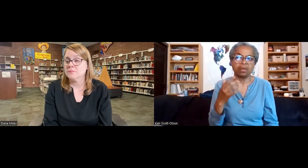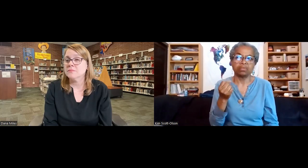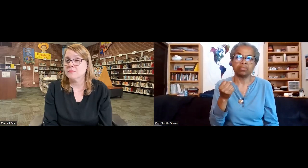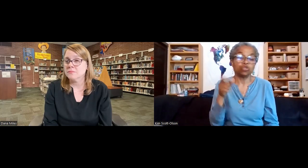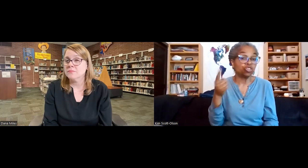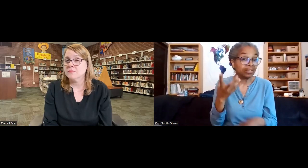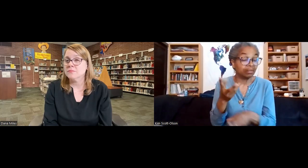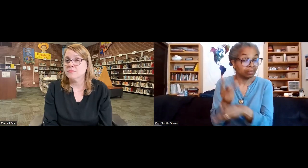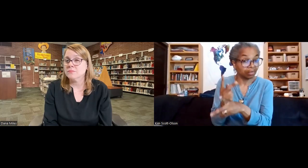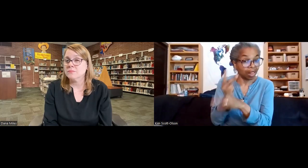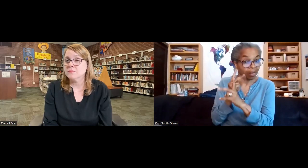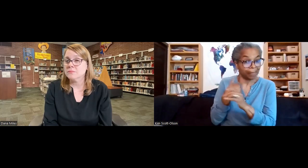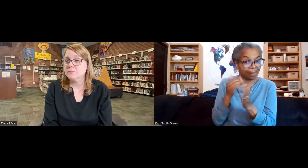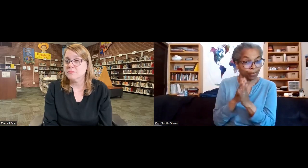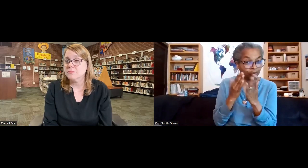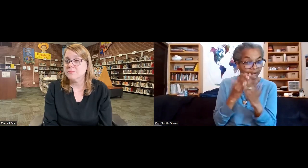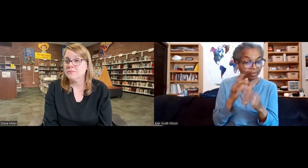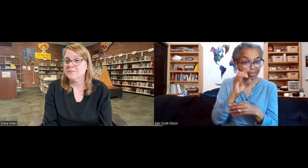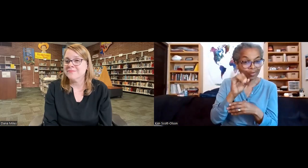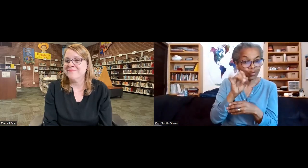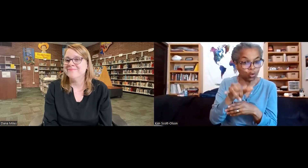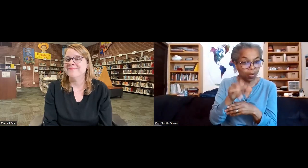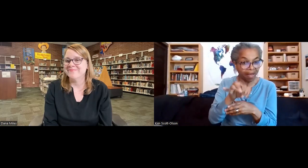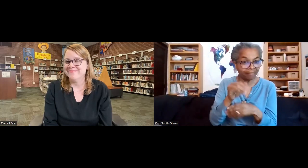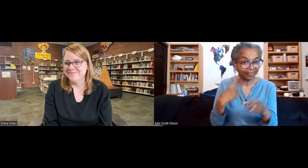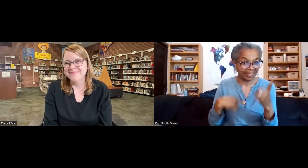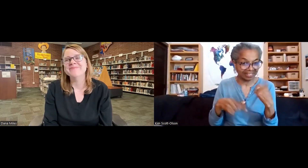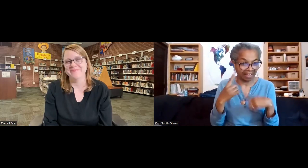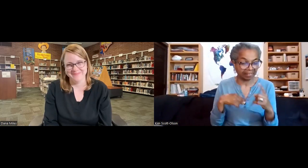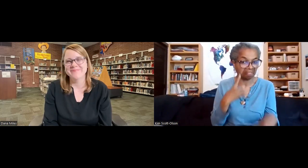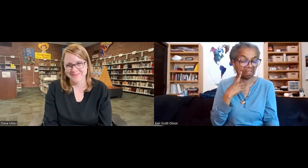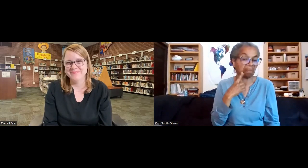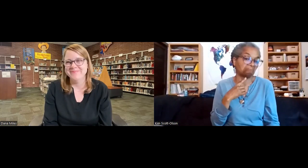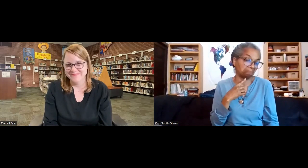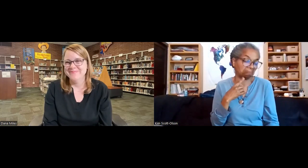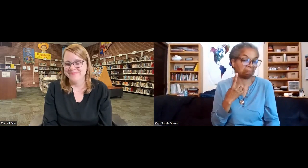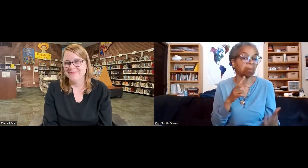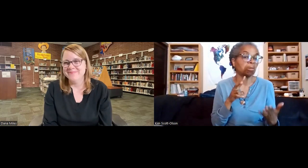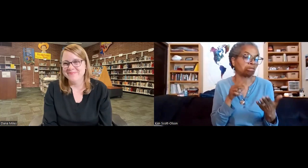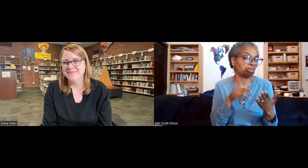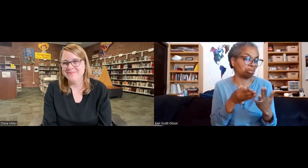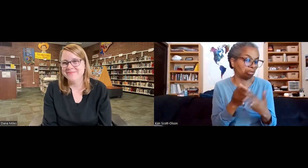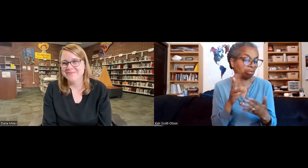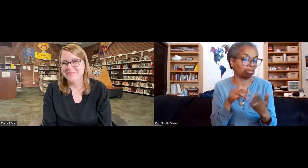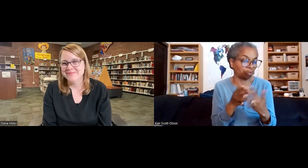She lent me a book, “The Joy of Signing.” I figured I would go through it